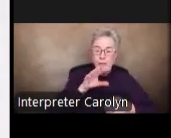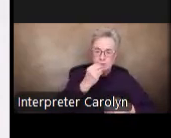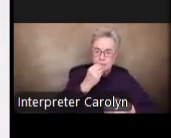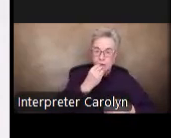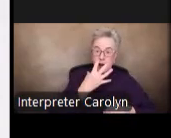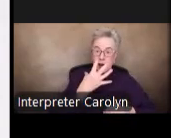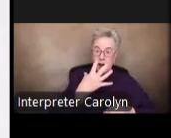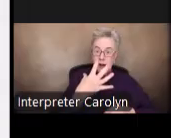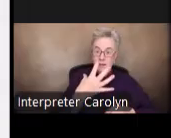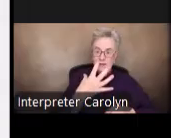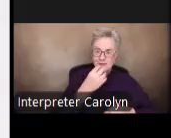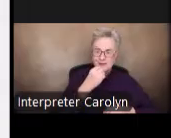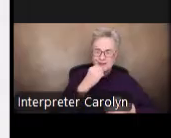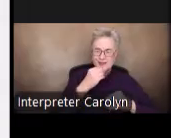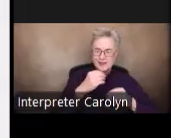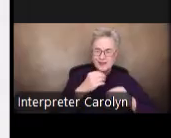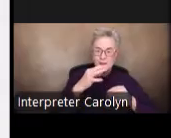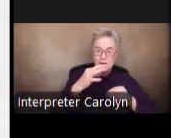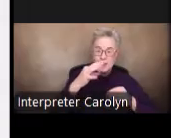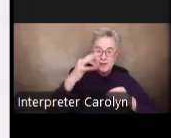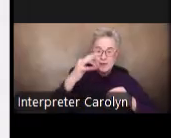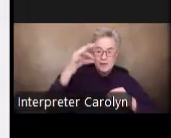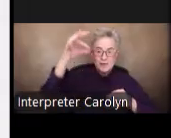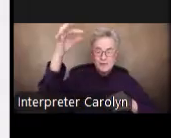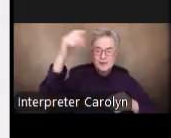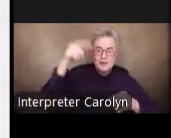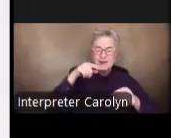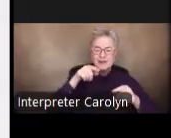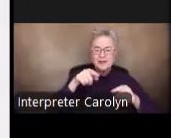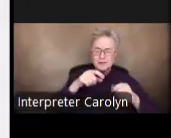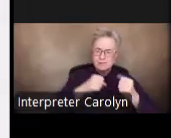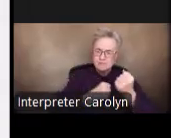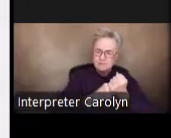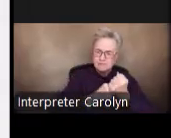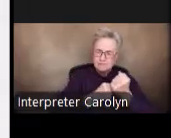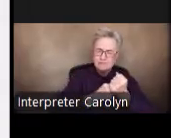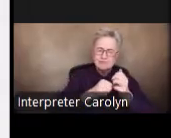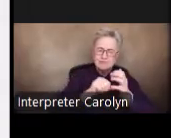movement, or building core strength, you're reinforcing that foundation for speech